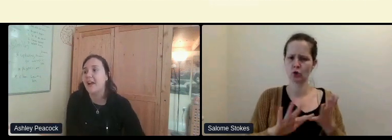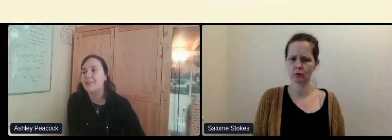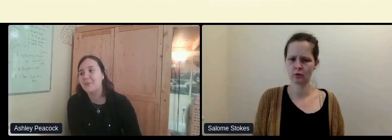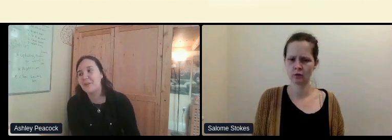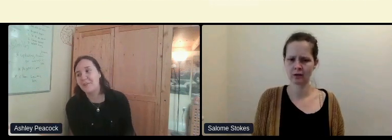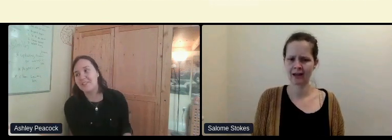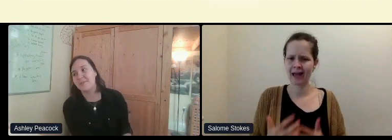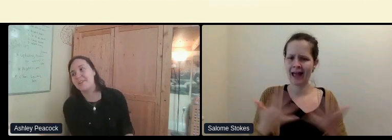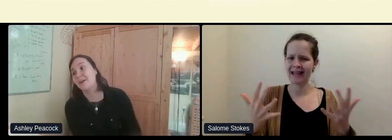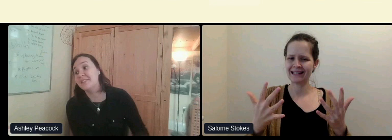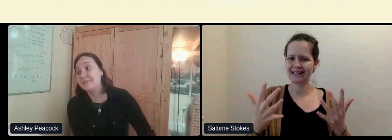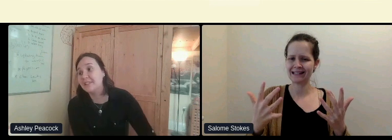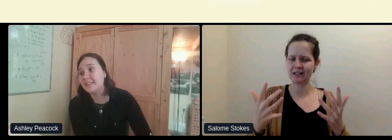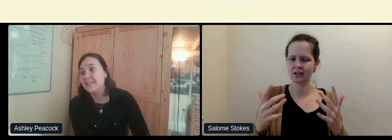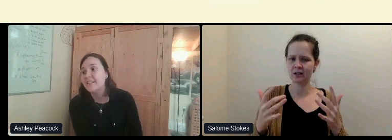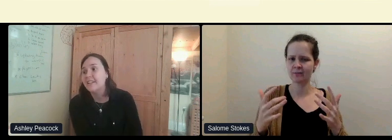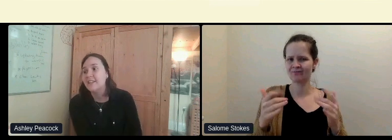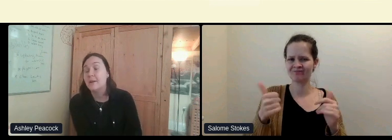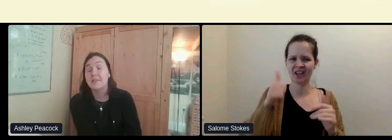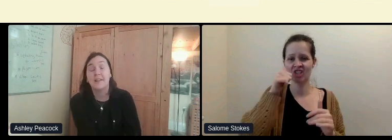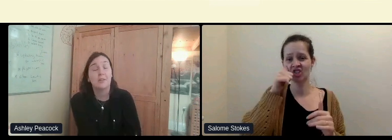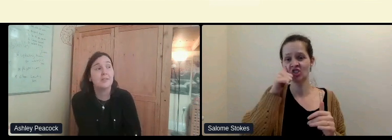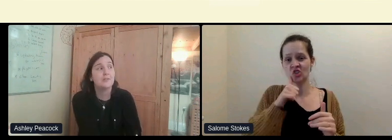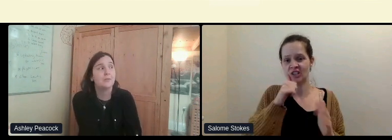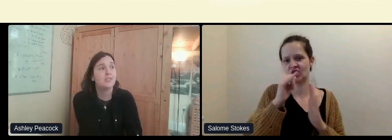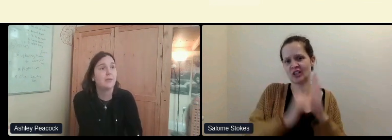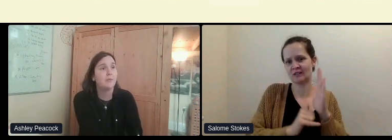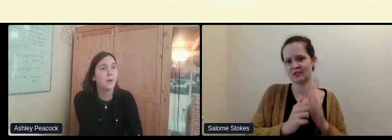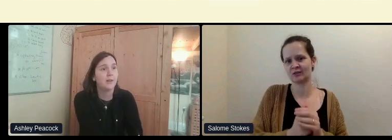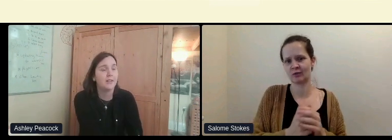on how neurodiverse brings work differently? Something that could be useful to share with work"